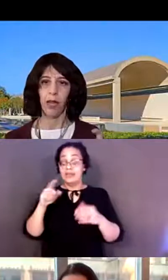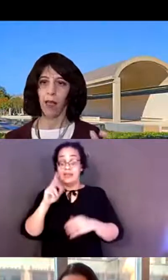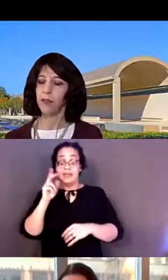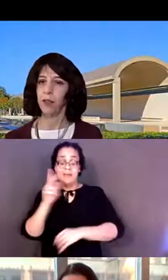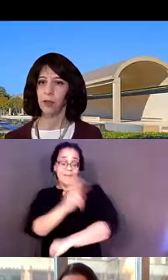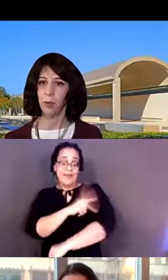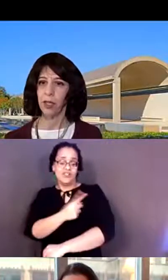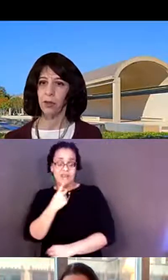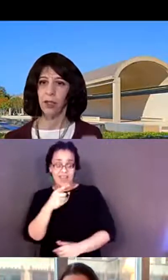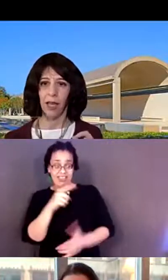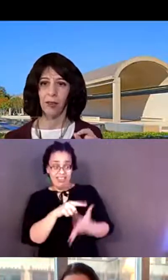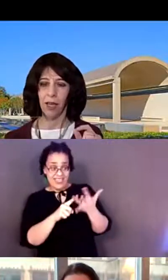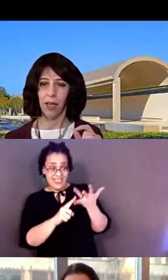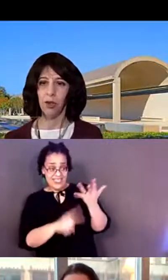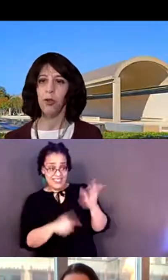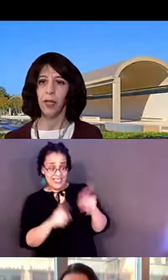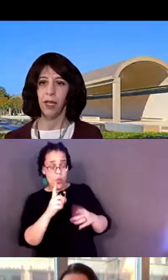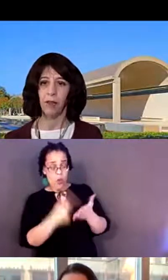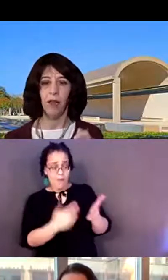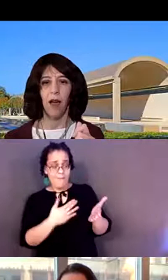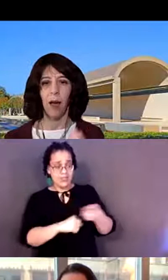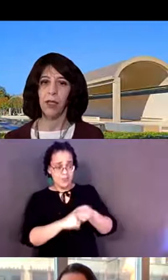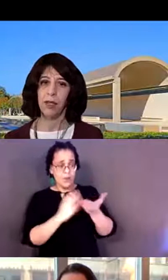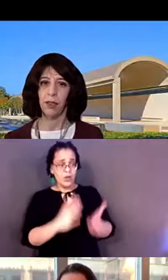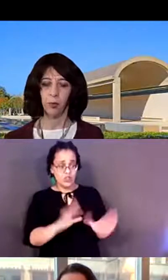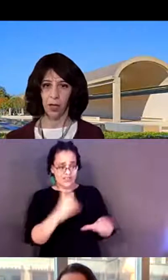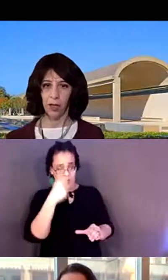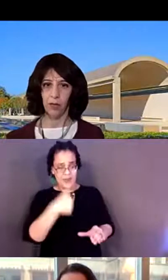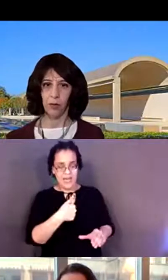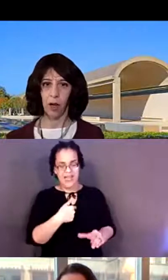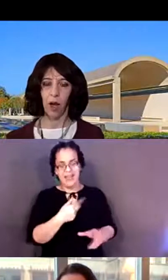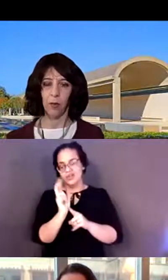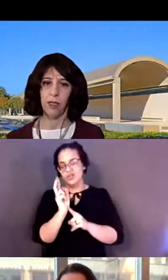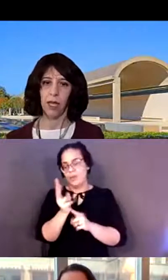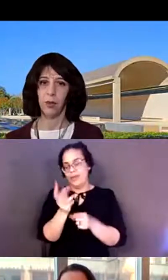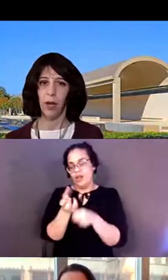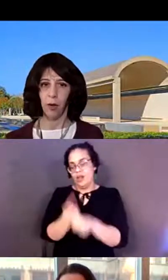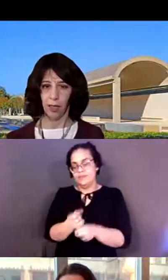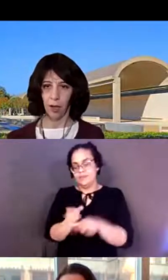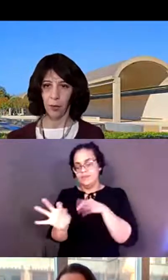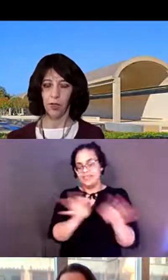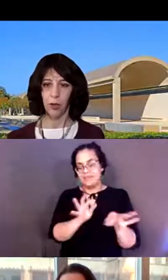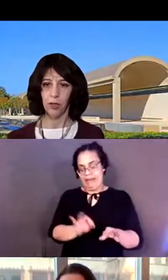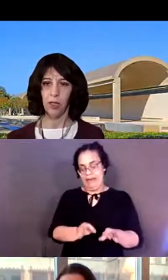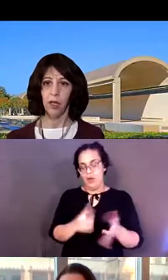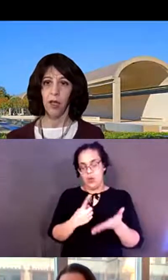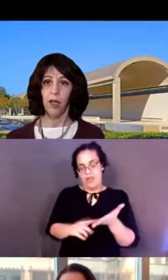elevator speech that that two minutes I'm going to tell you what I do. I'm going to tell you how I can help this